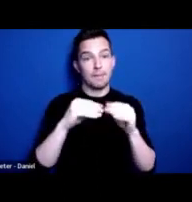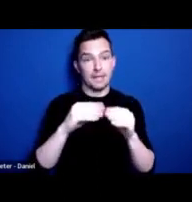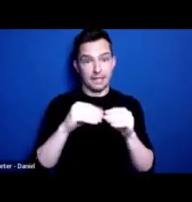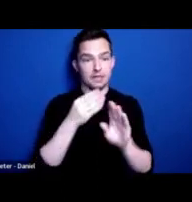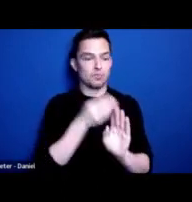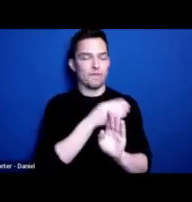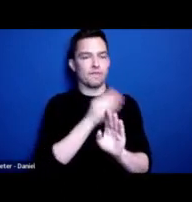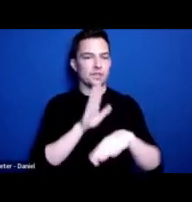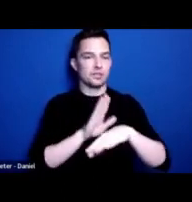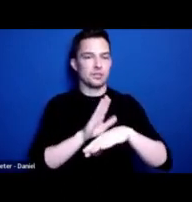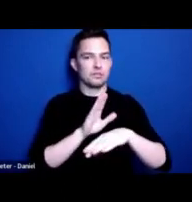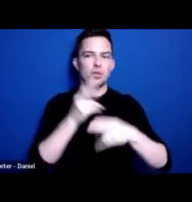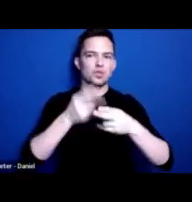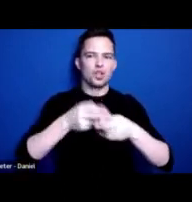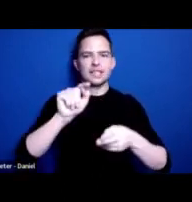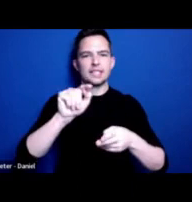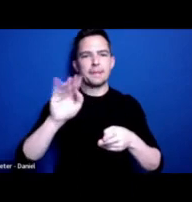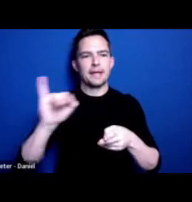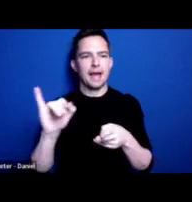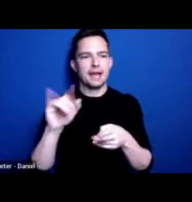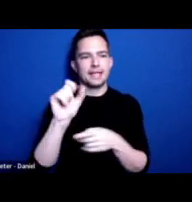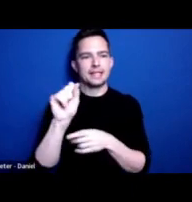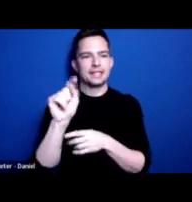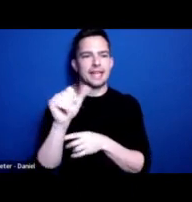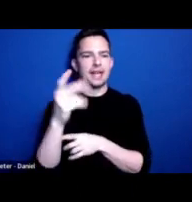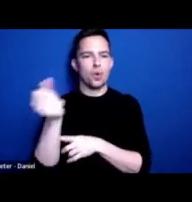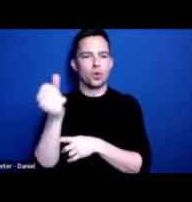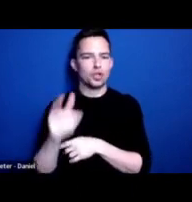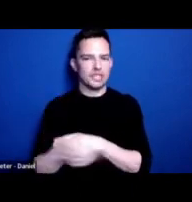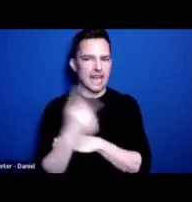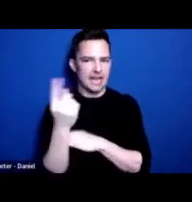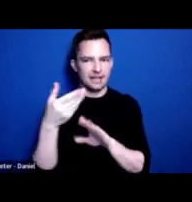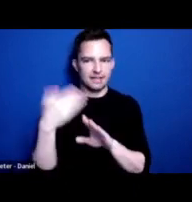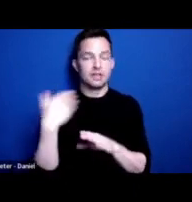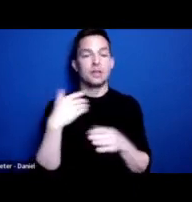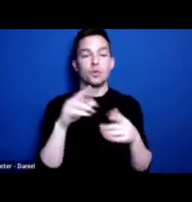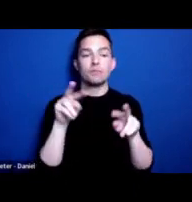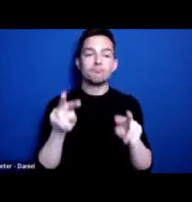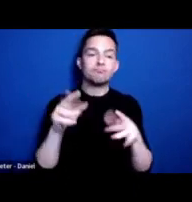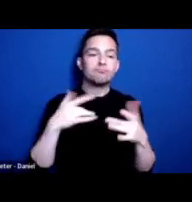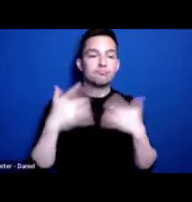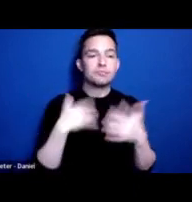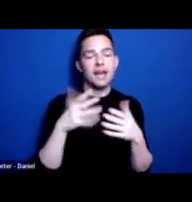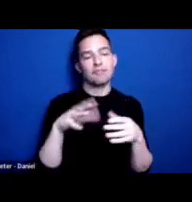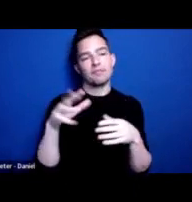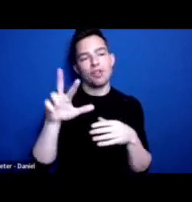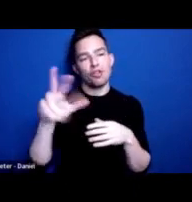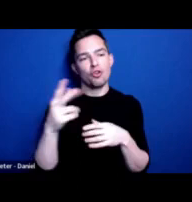called TBI Stakeholder Day. We are excited for the opportunity to conduct a virtual meeting for the third year, which will allow